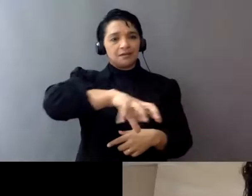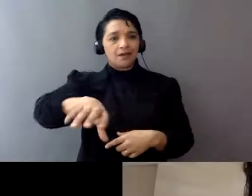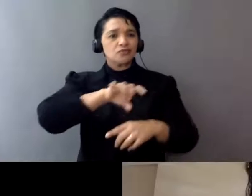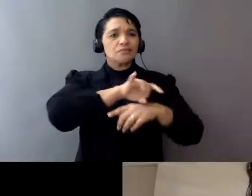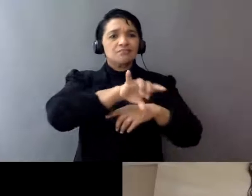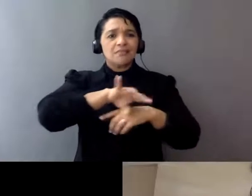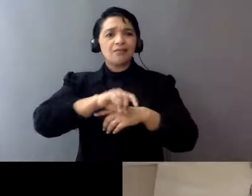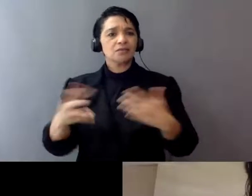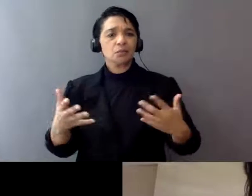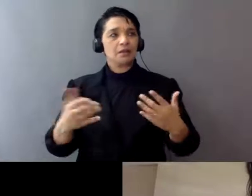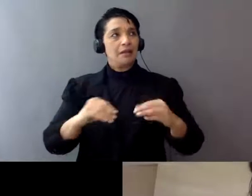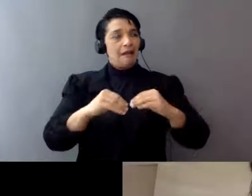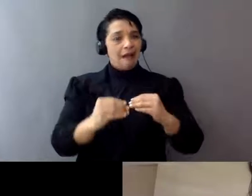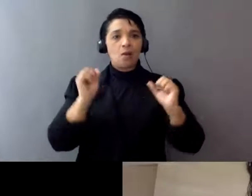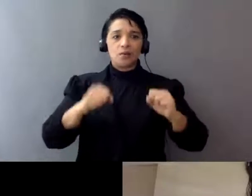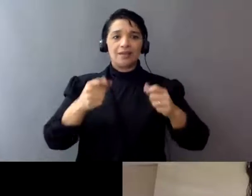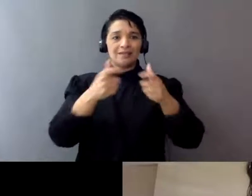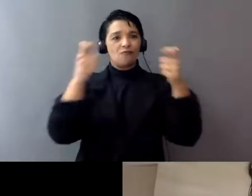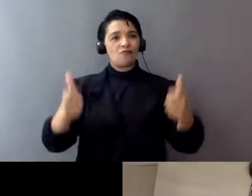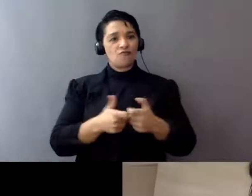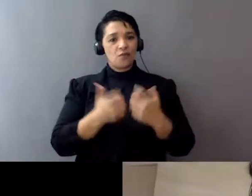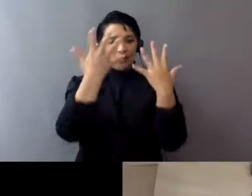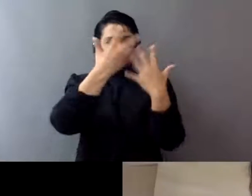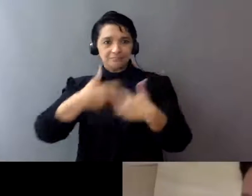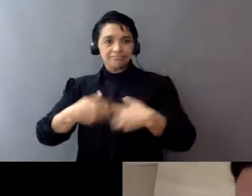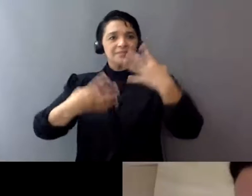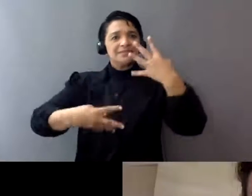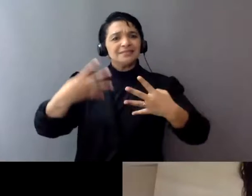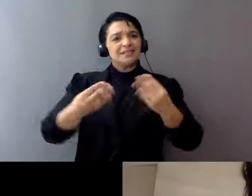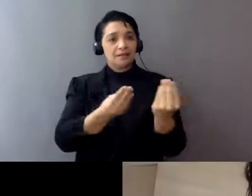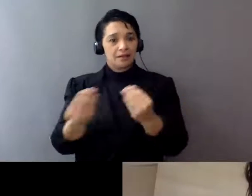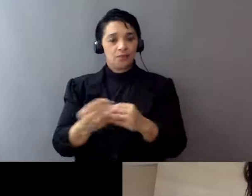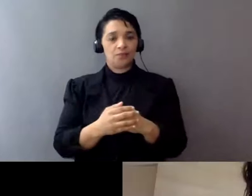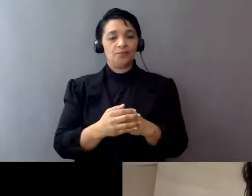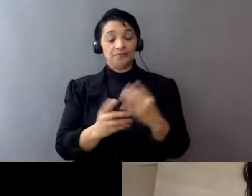agreed data management frameworks? And fourth, this has to be our last question.